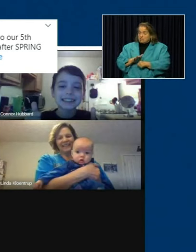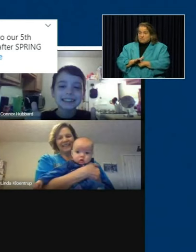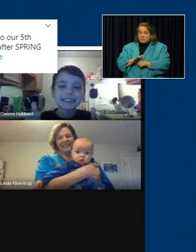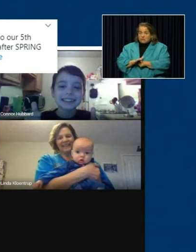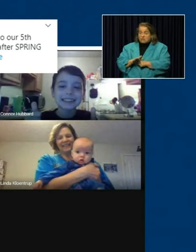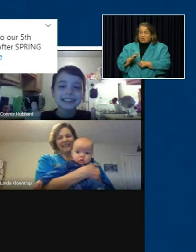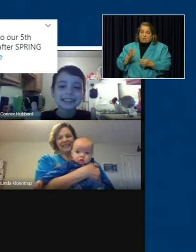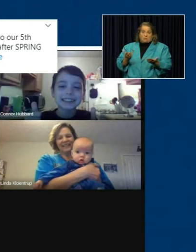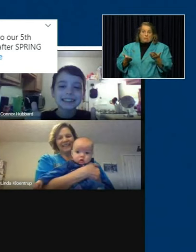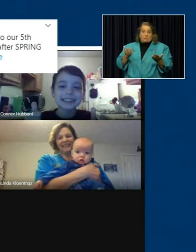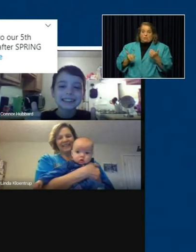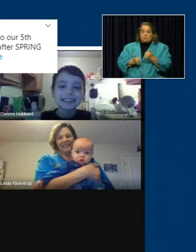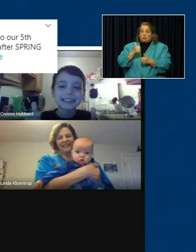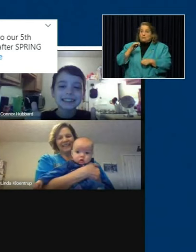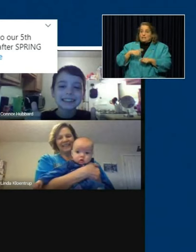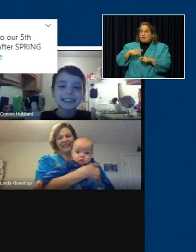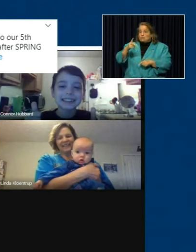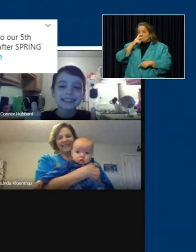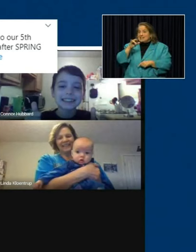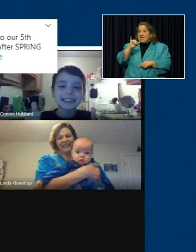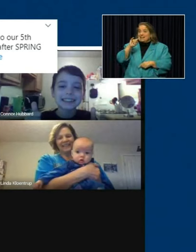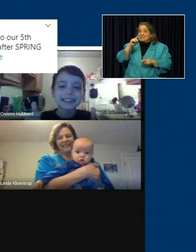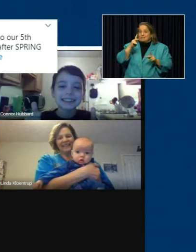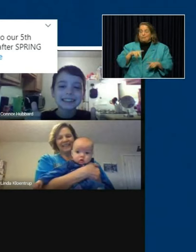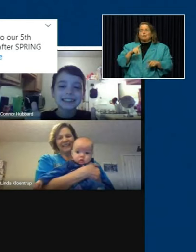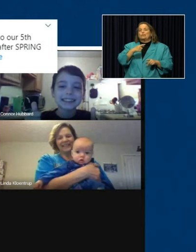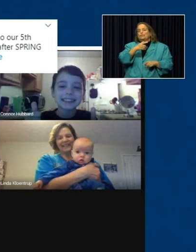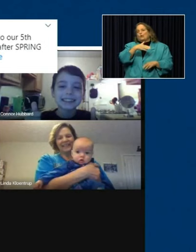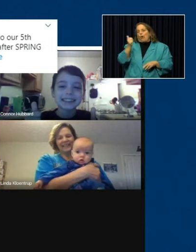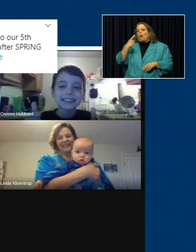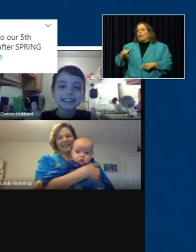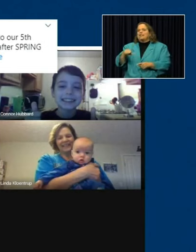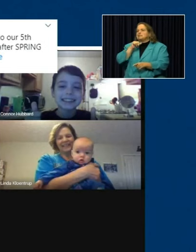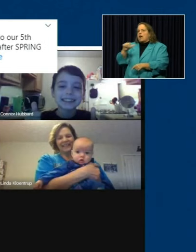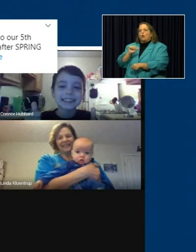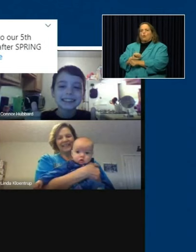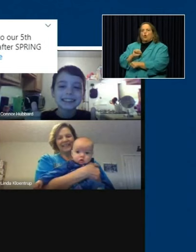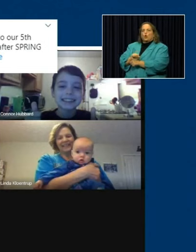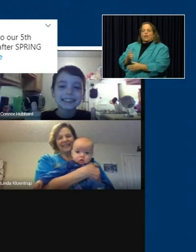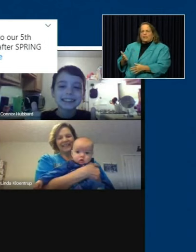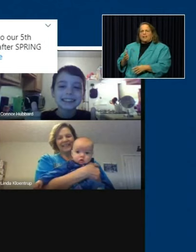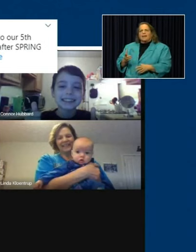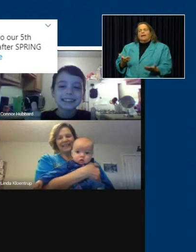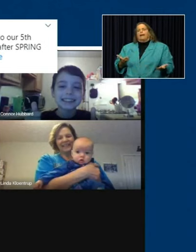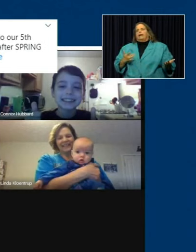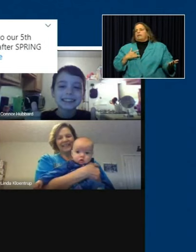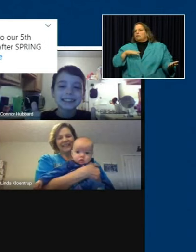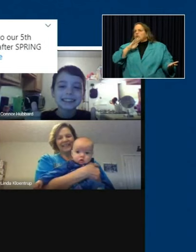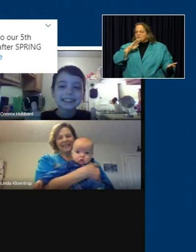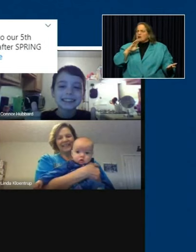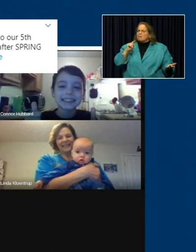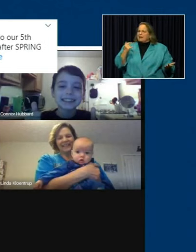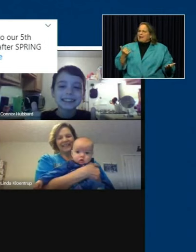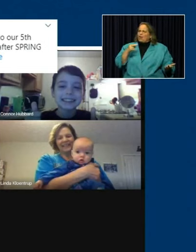DO SOMETHING GOOD. MAKE OTHERS BETTER. THAT'S WHAT EXTRAORDINARY PEOPLE DO.